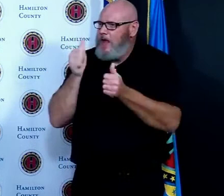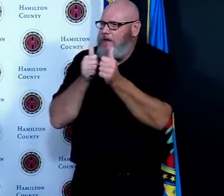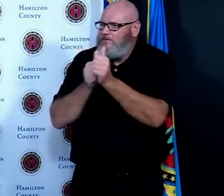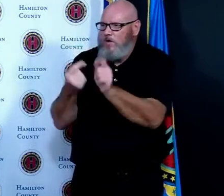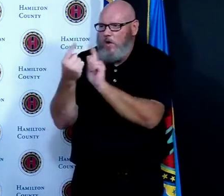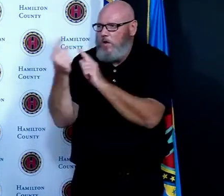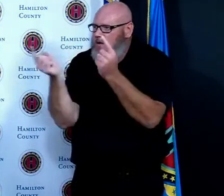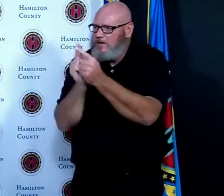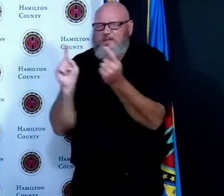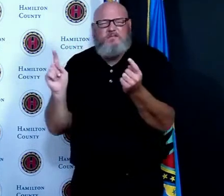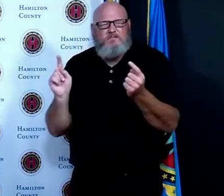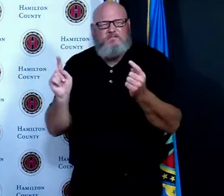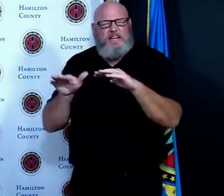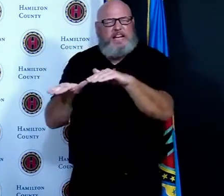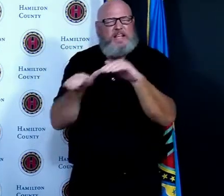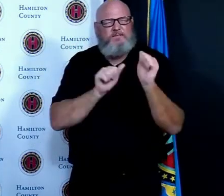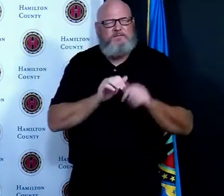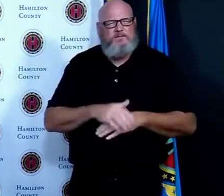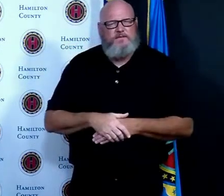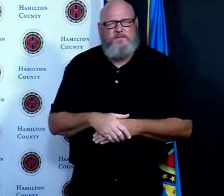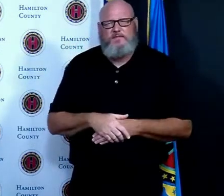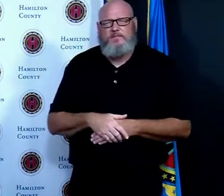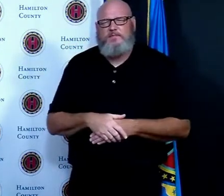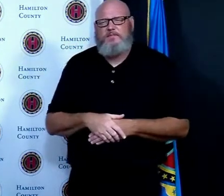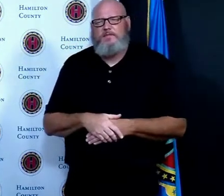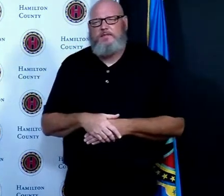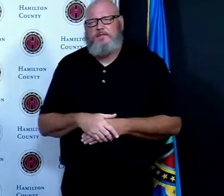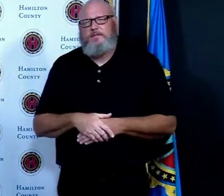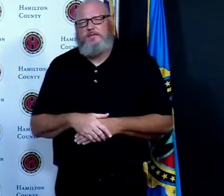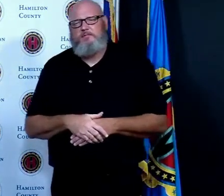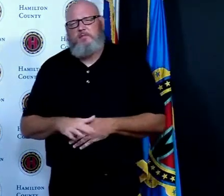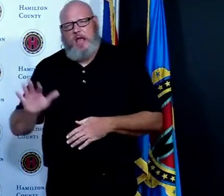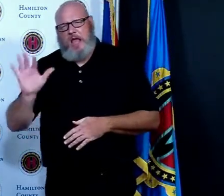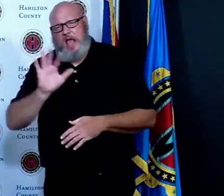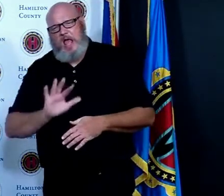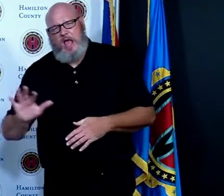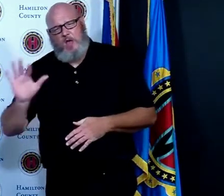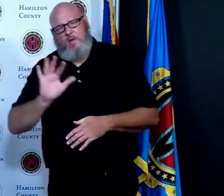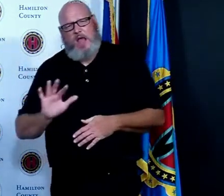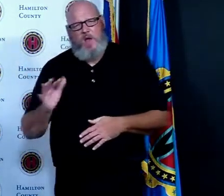about 15 complaints a day maybe a little bit less right now probably closer to 13 complaints per day